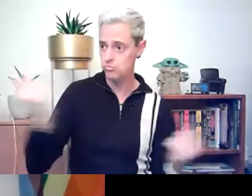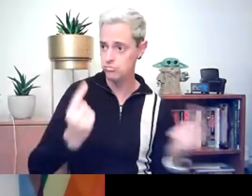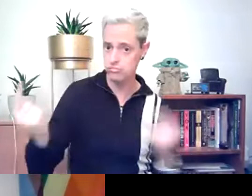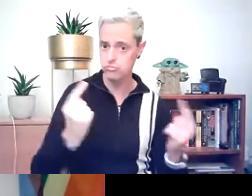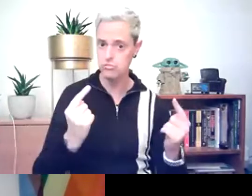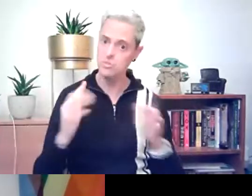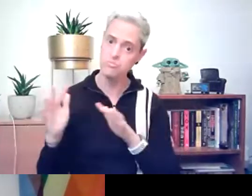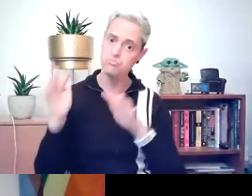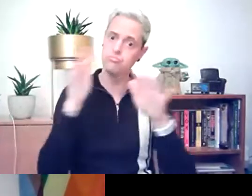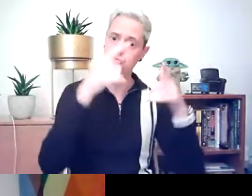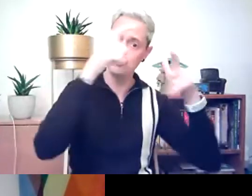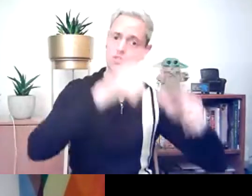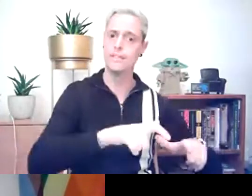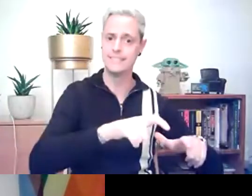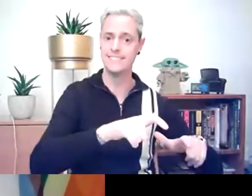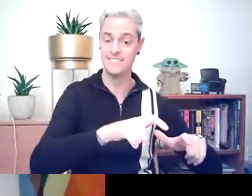community so important, and the transparency retreat so happening and how can people if